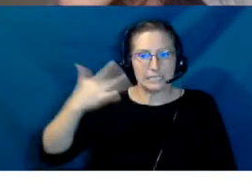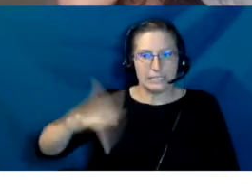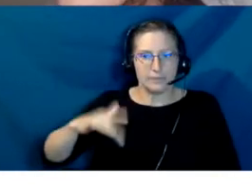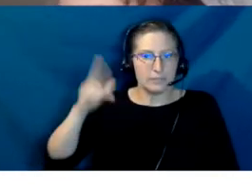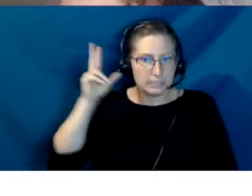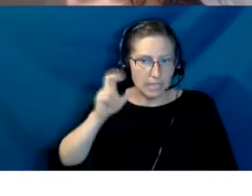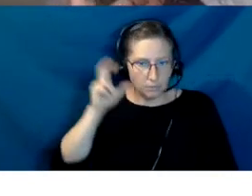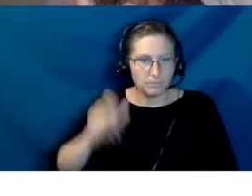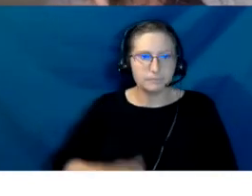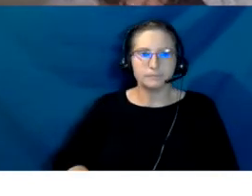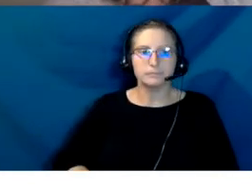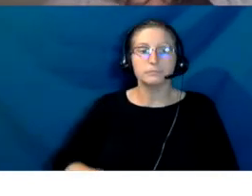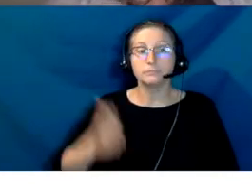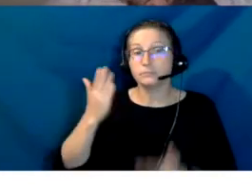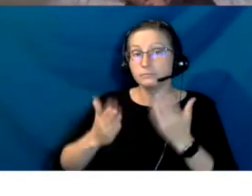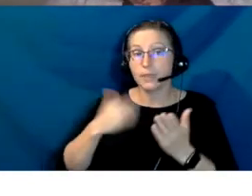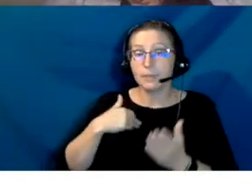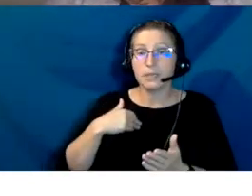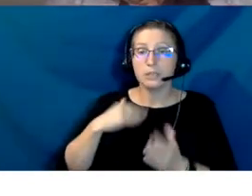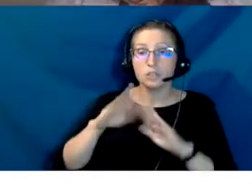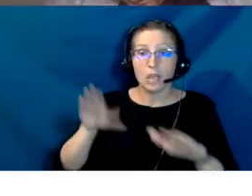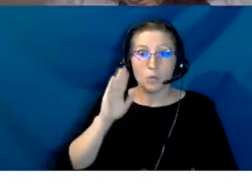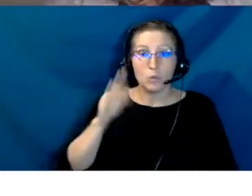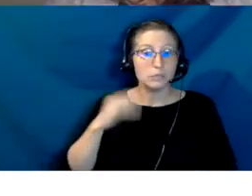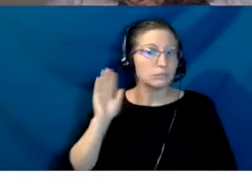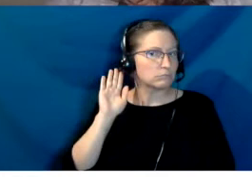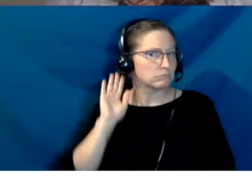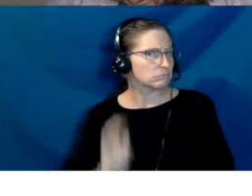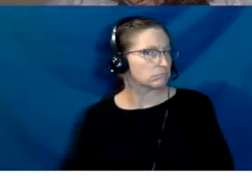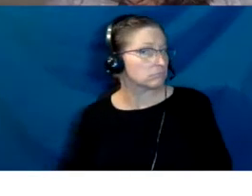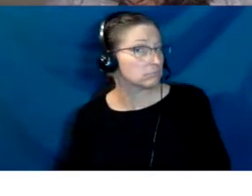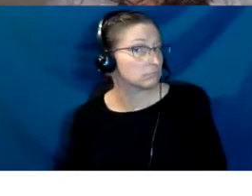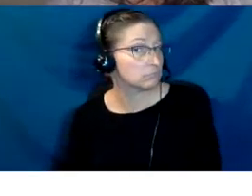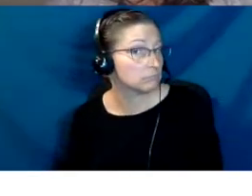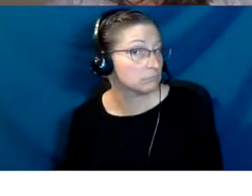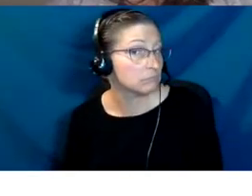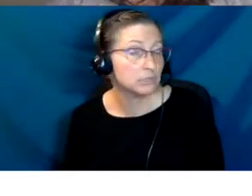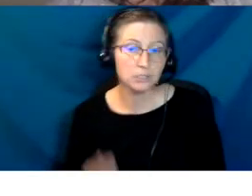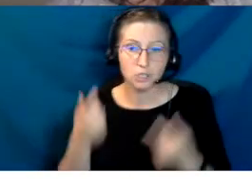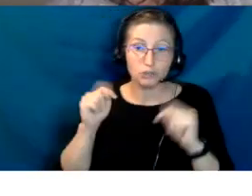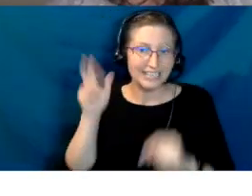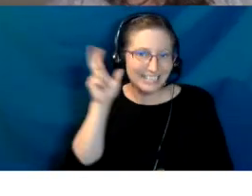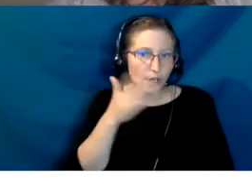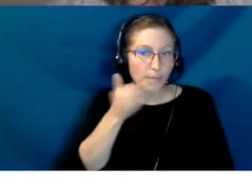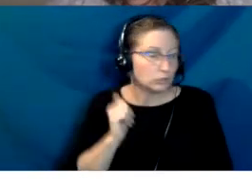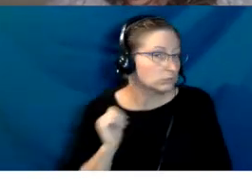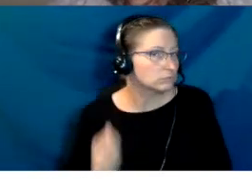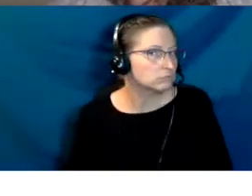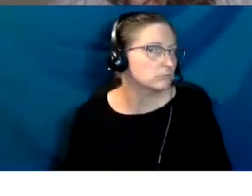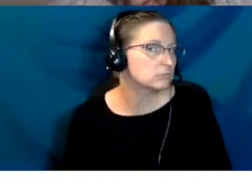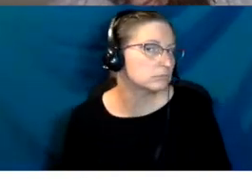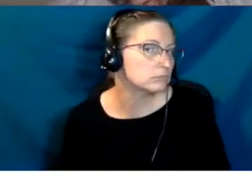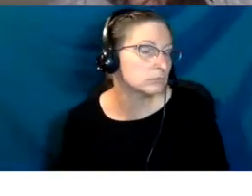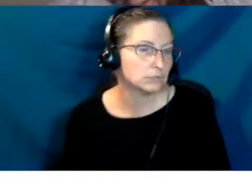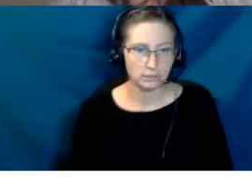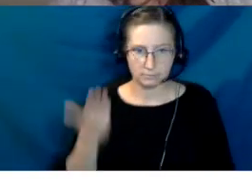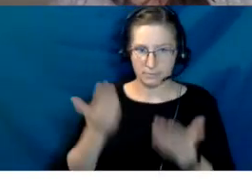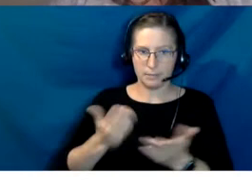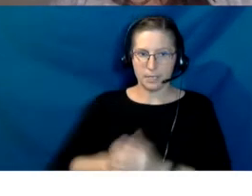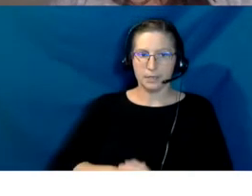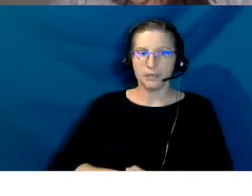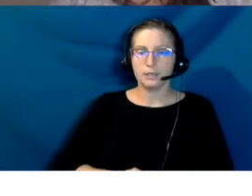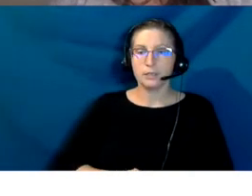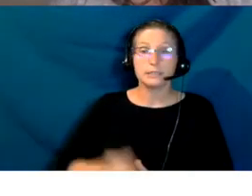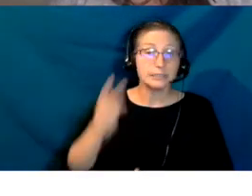out of the other ear. You might see or hear a child say “Huh?” or “What?” frequently?